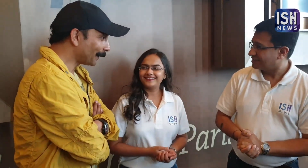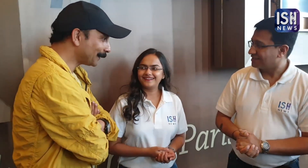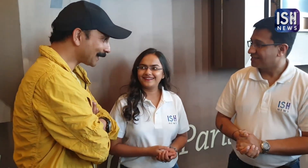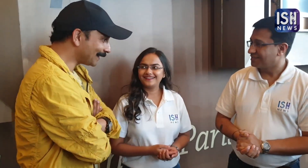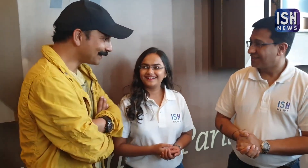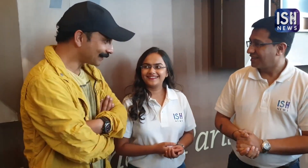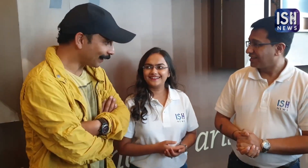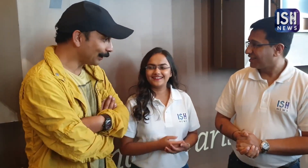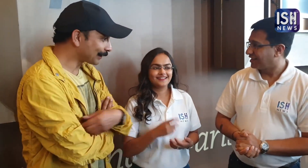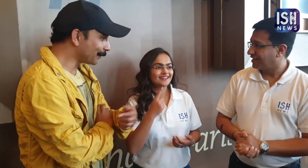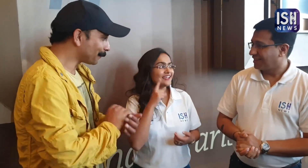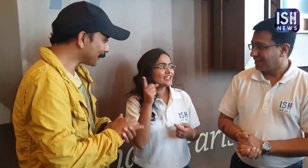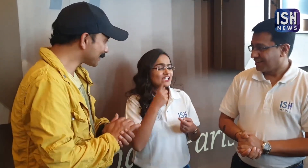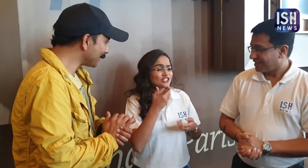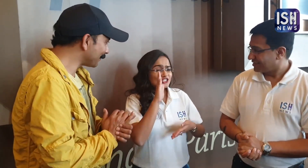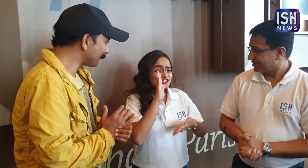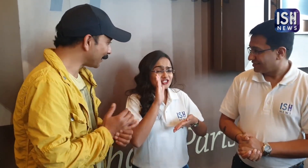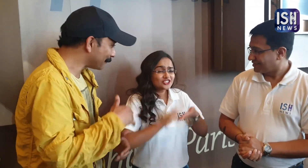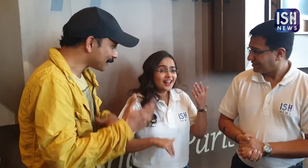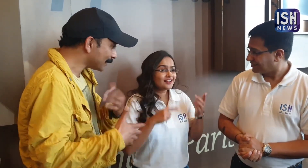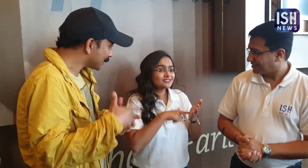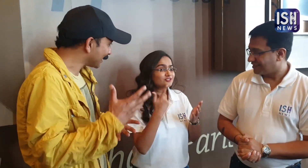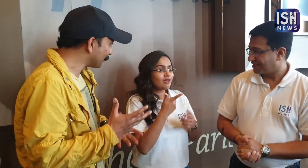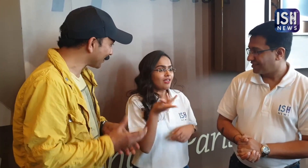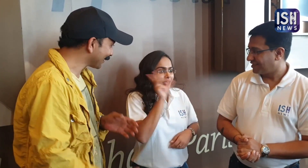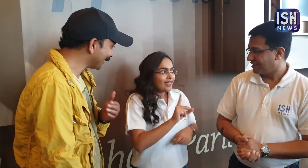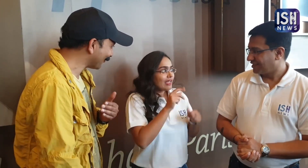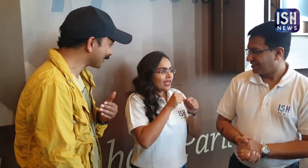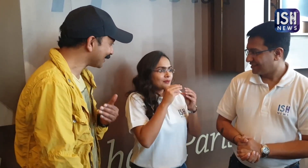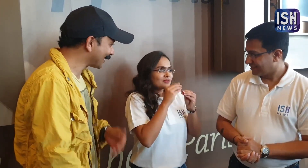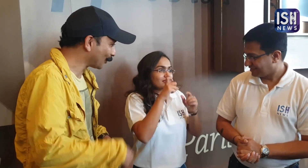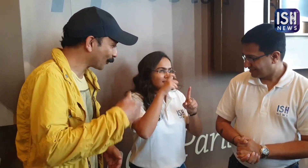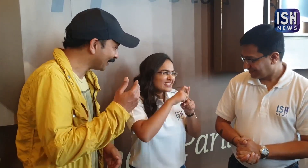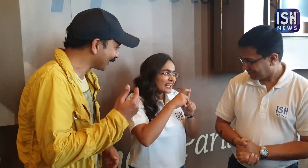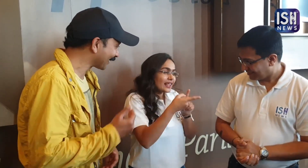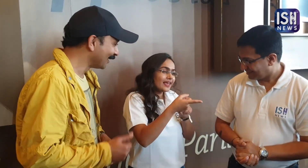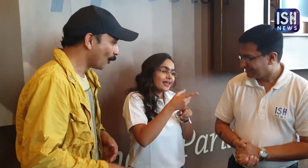The challenge was that I had to learn A-Z again like a kid.